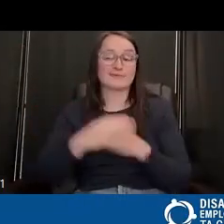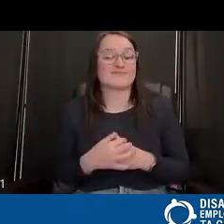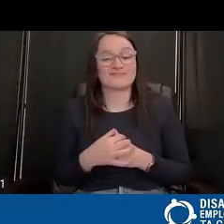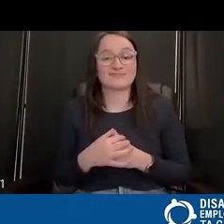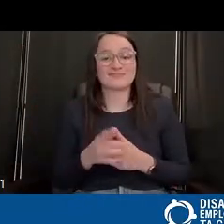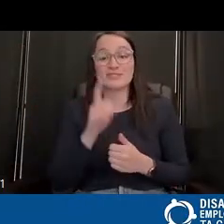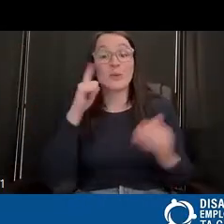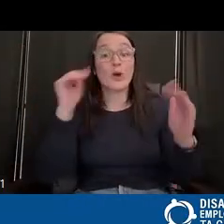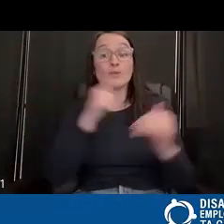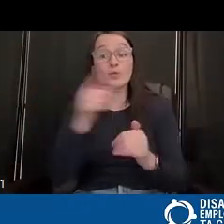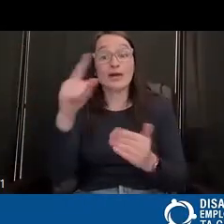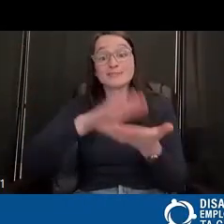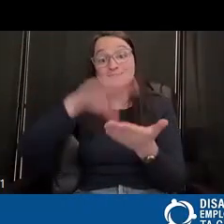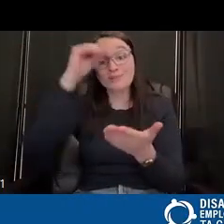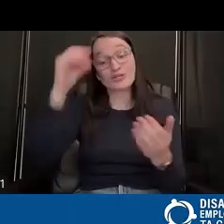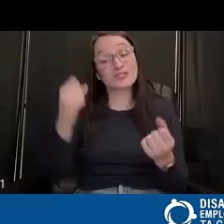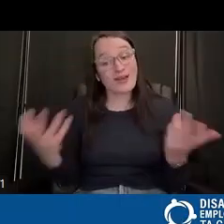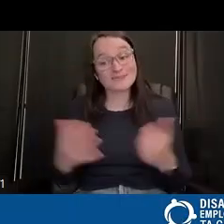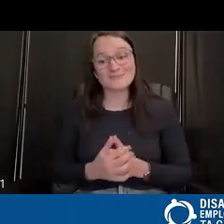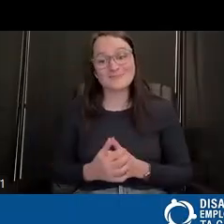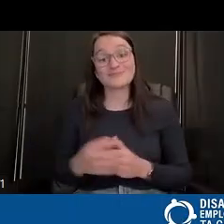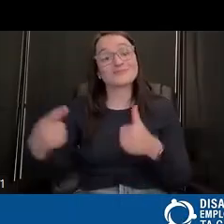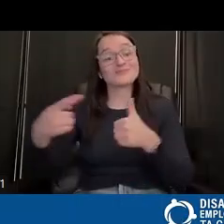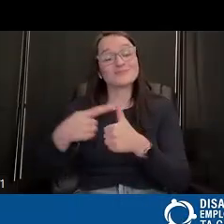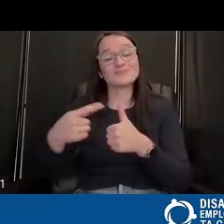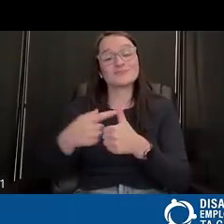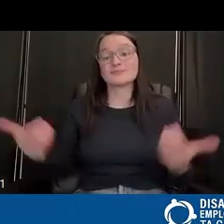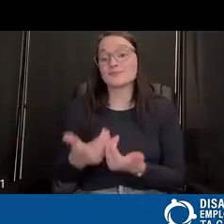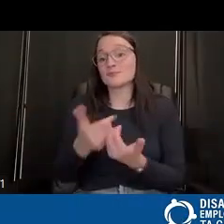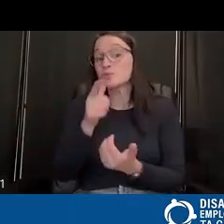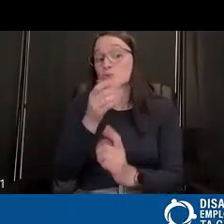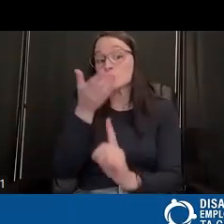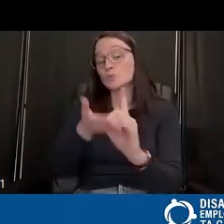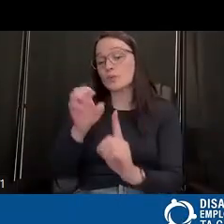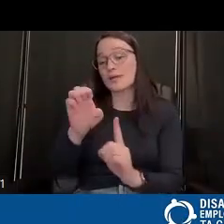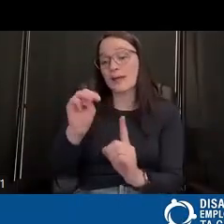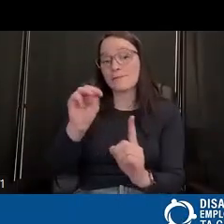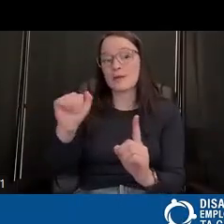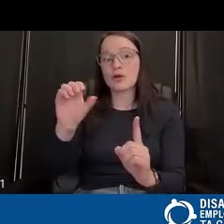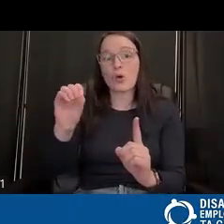to take away. So, first off, um, I'd like to introduce Emma Ogazuma. Emma is the Senior Program